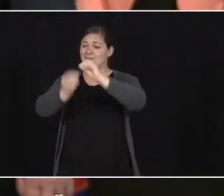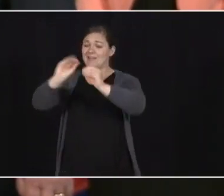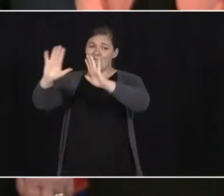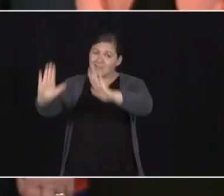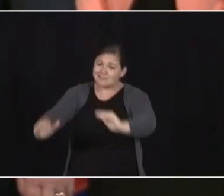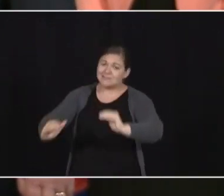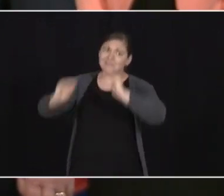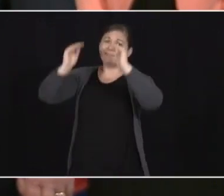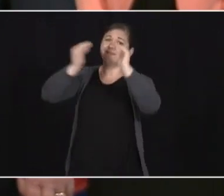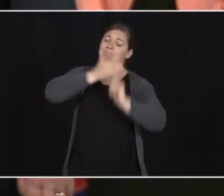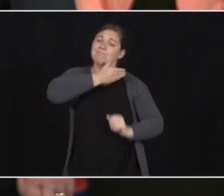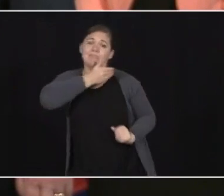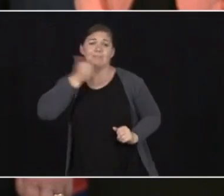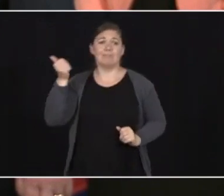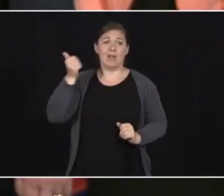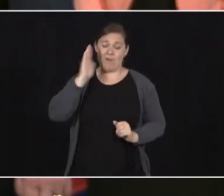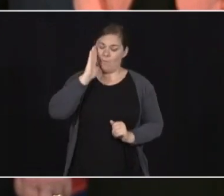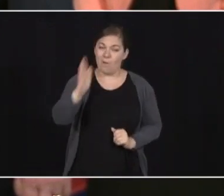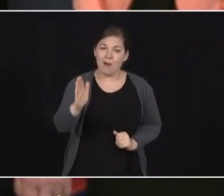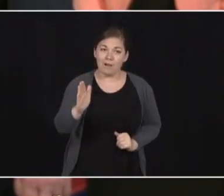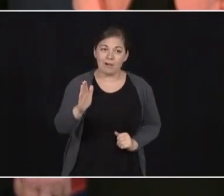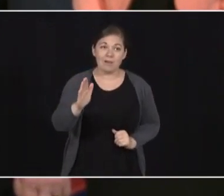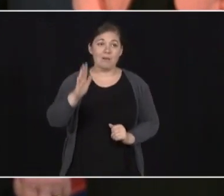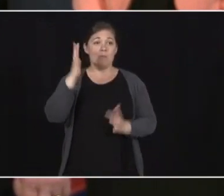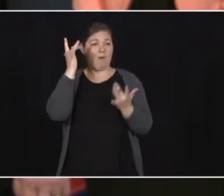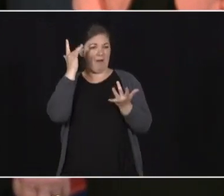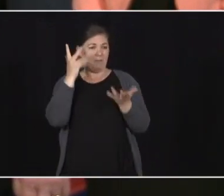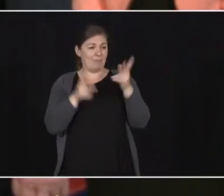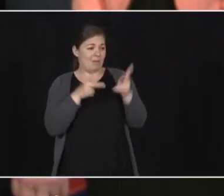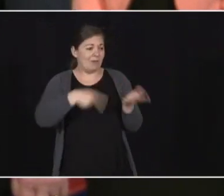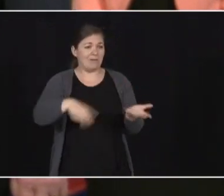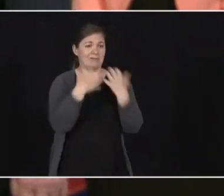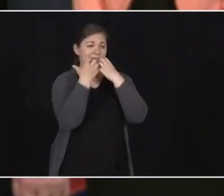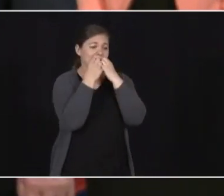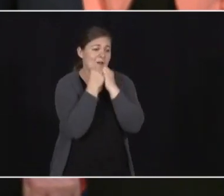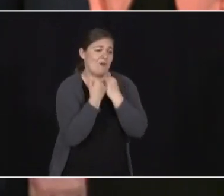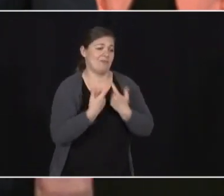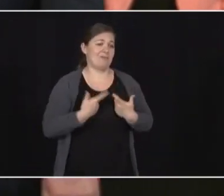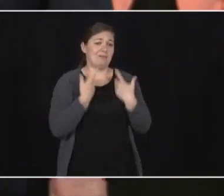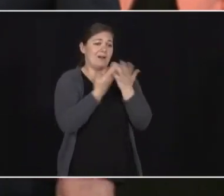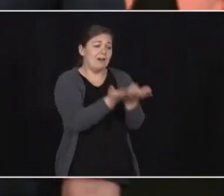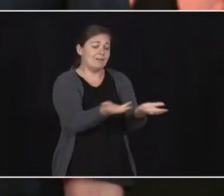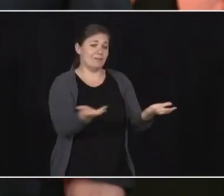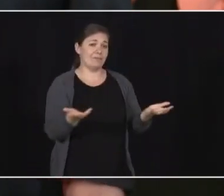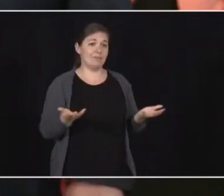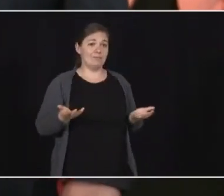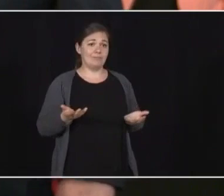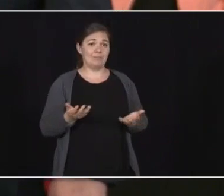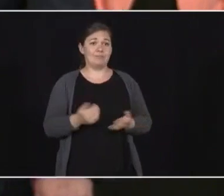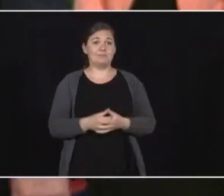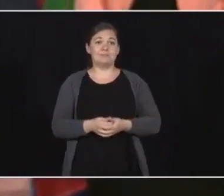our healthcare systems needs to be repaired and advanced. We will do just that for our loved ones. Thank you.